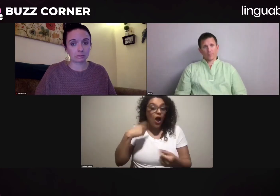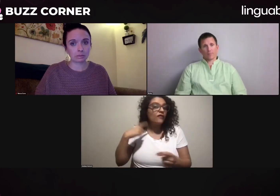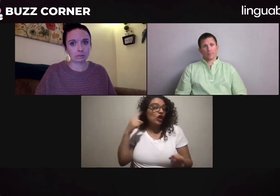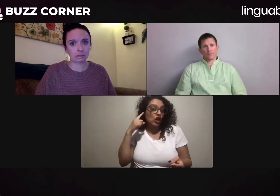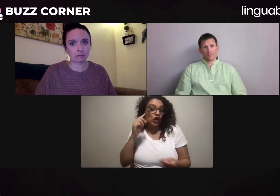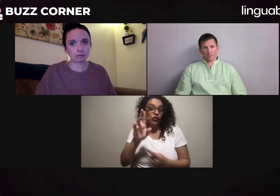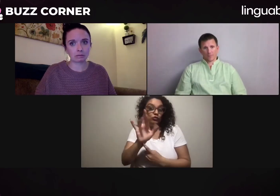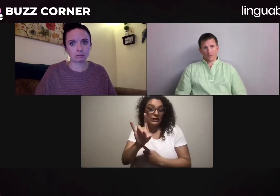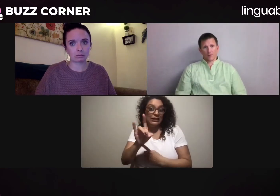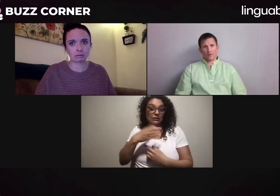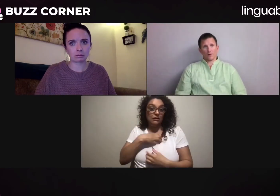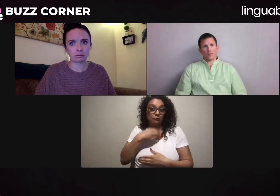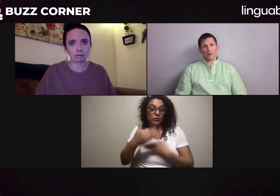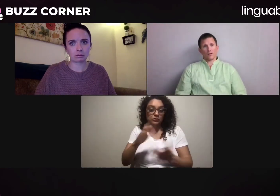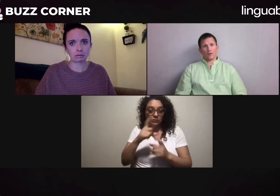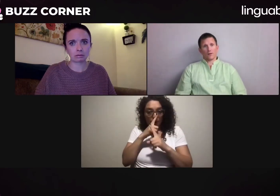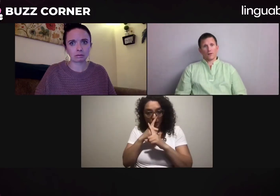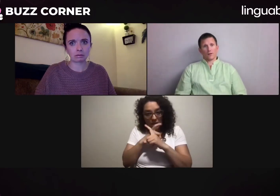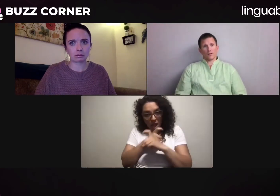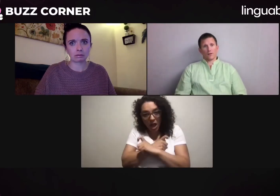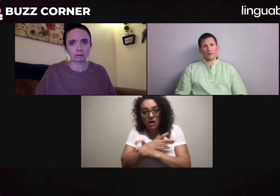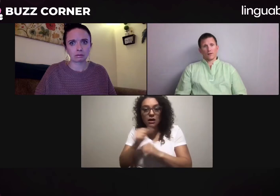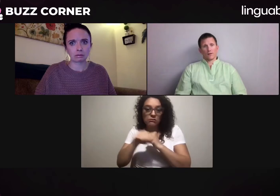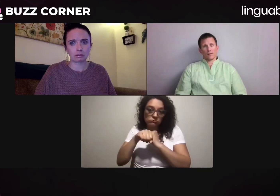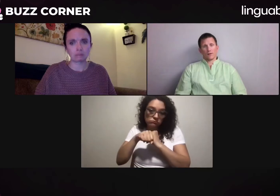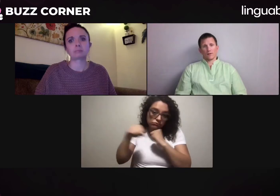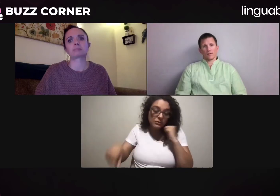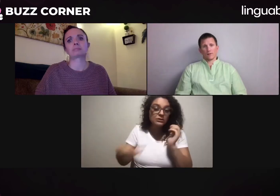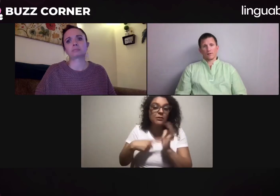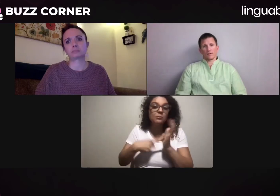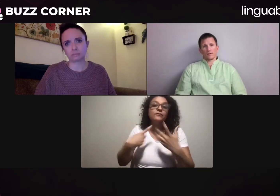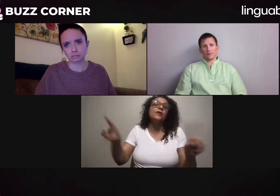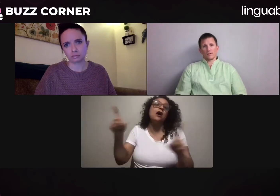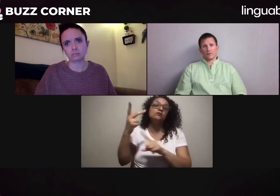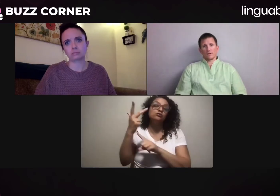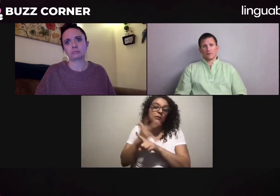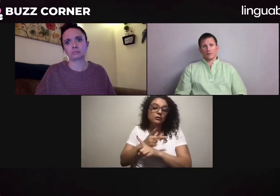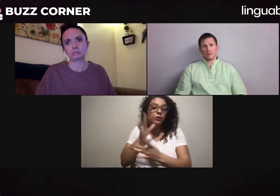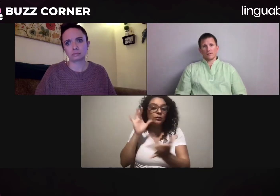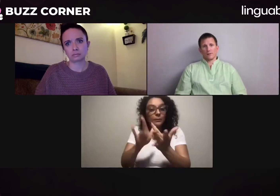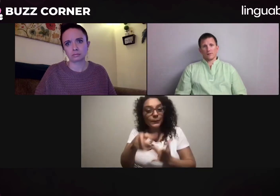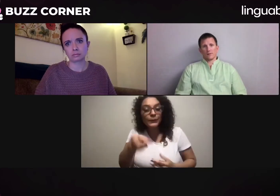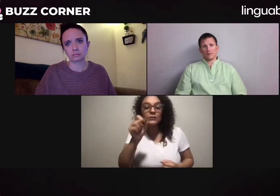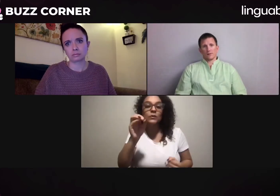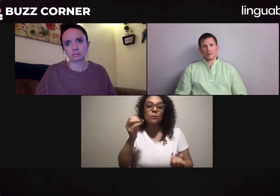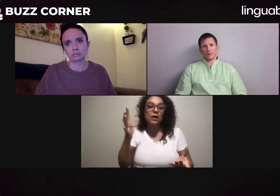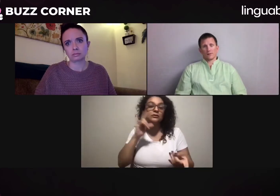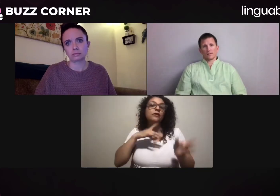They don't know about that process. Many Deaf people feel that the process is so prolonged.